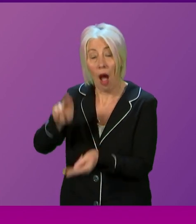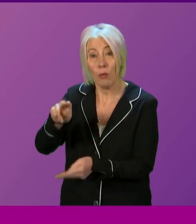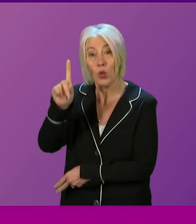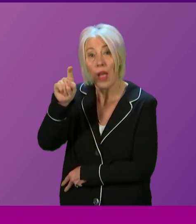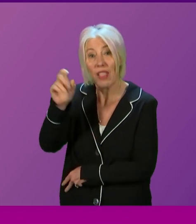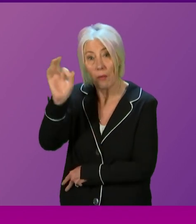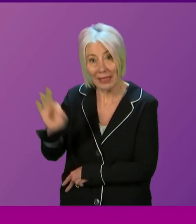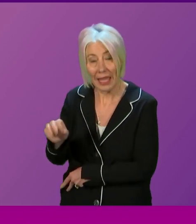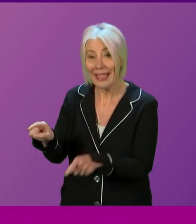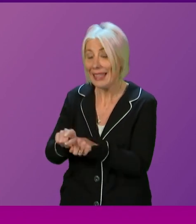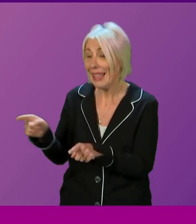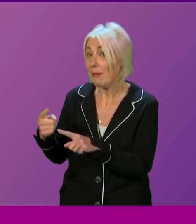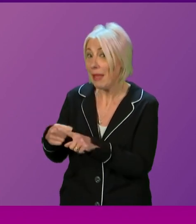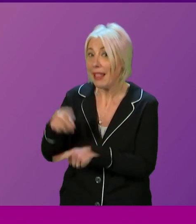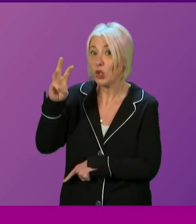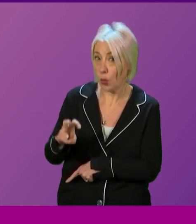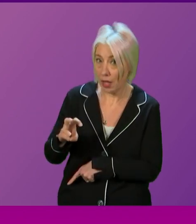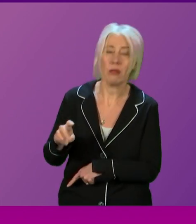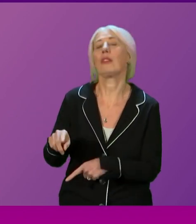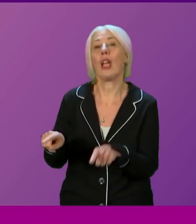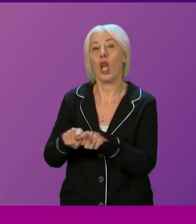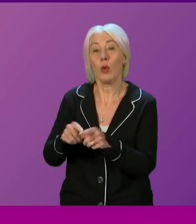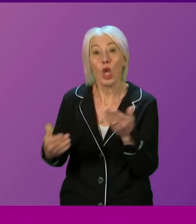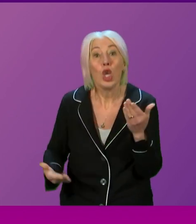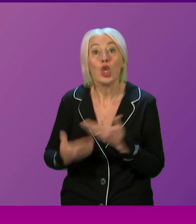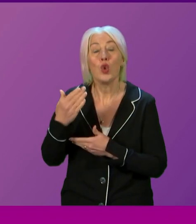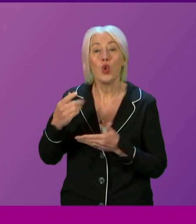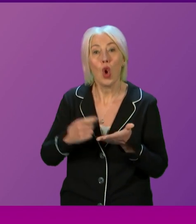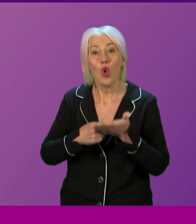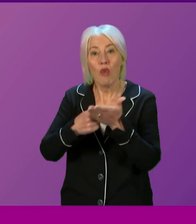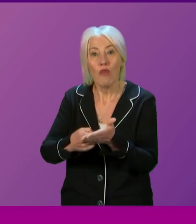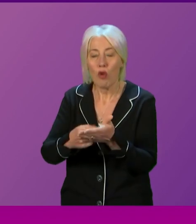England and Wales; fourth, create a new referral and triage system for mental health so that